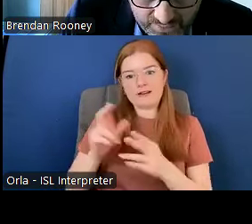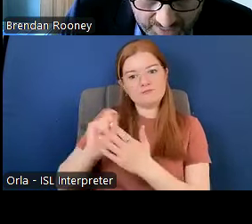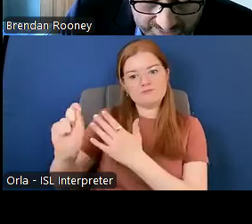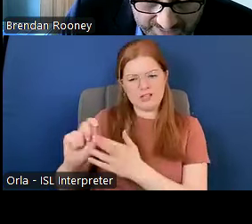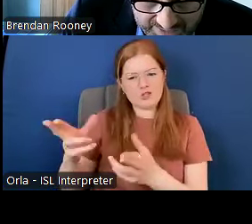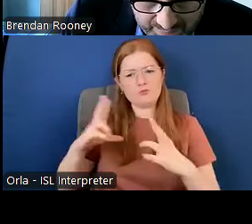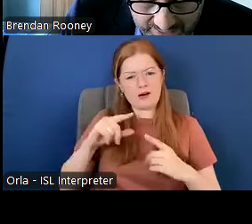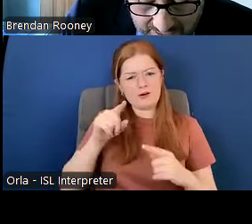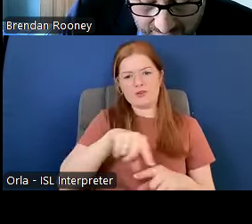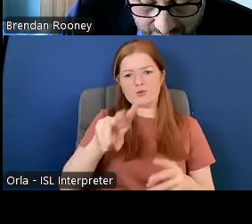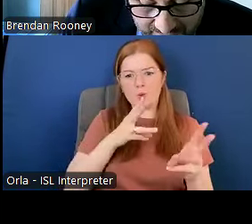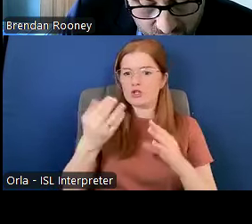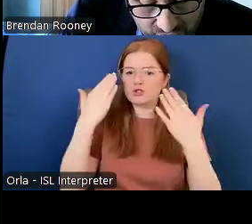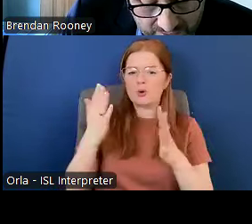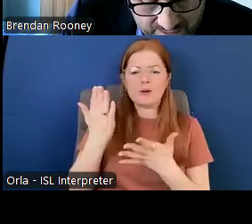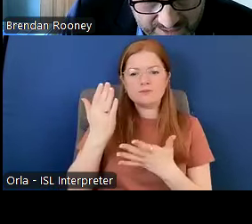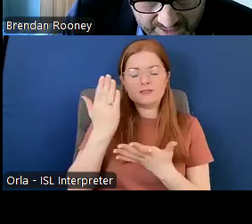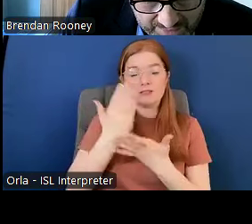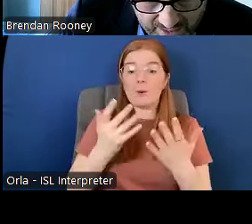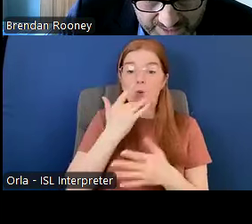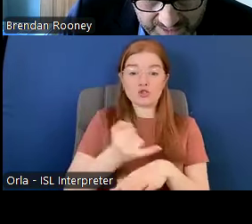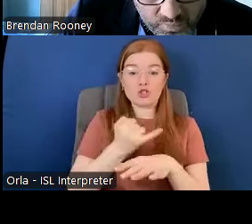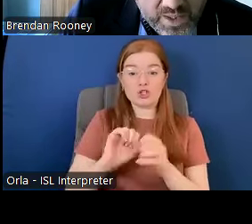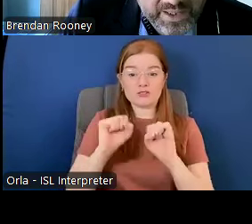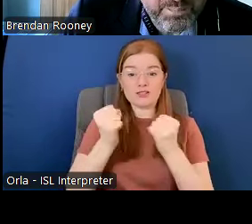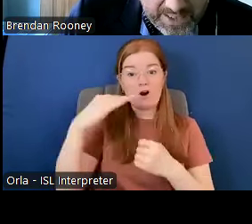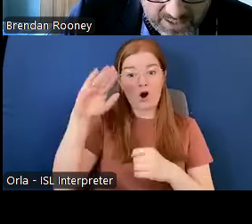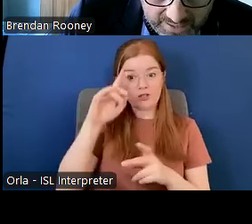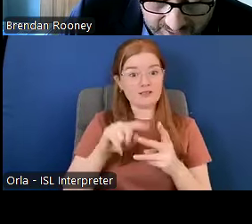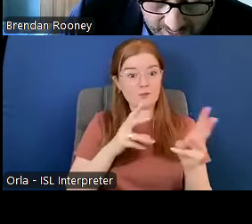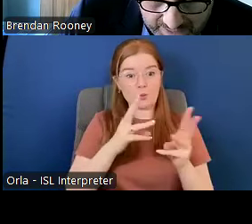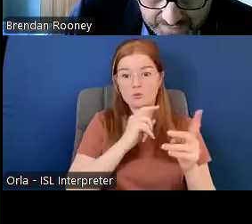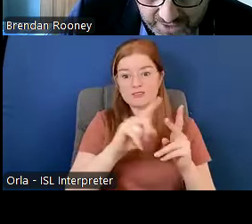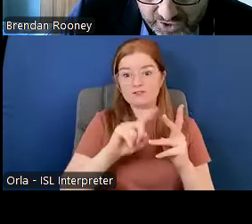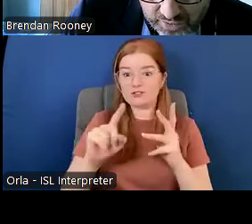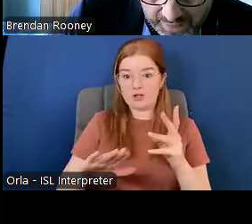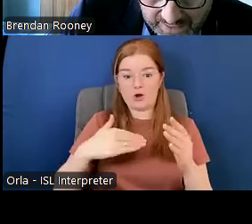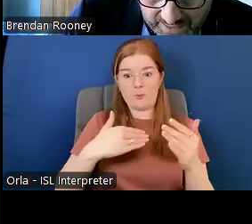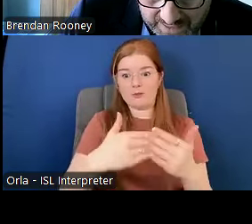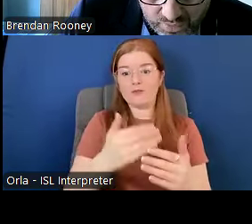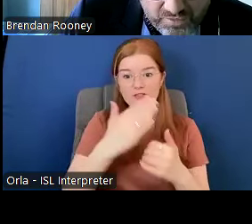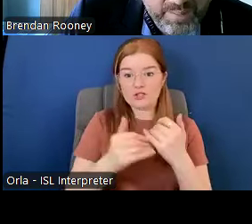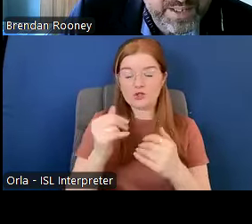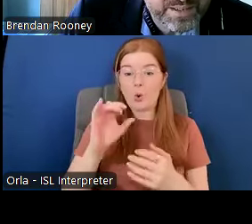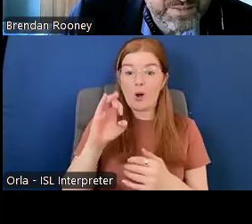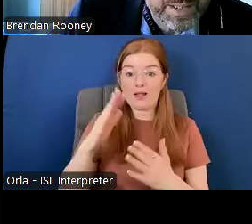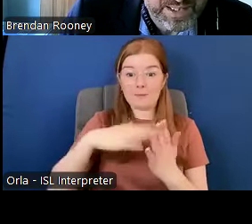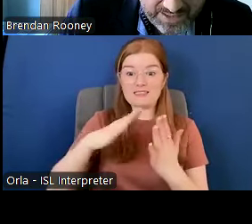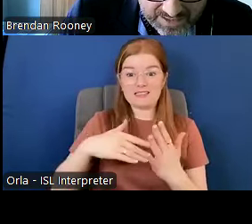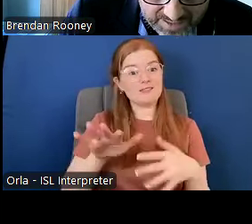these works, exhibiting some at the Watercolour Society of Ireland and working many others up into finished oil paintings that were reminiscent of her stained glass